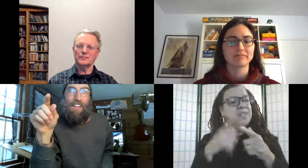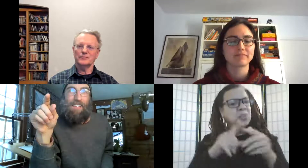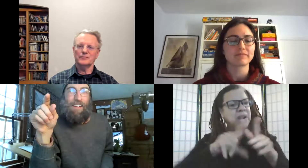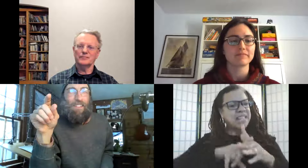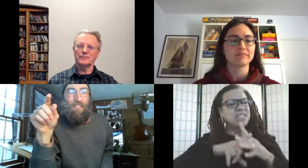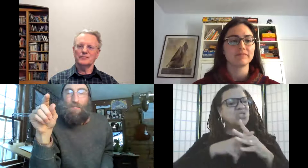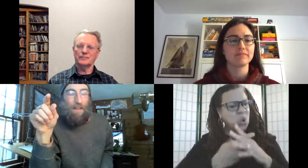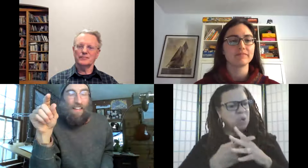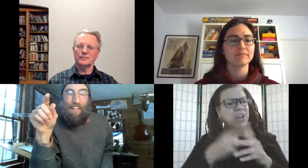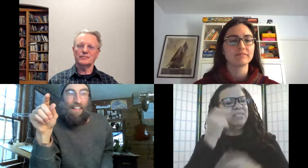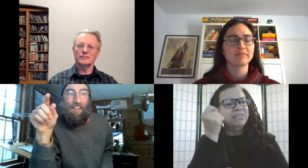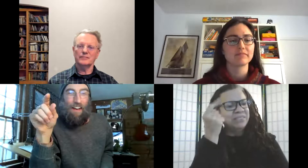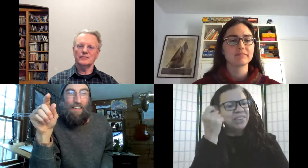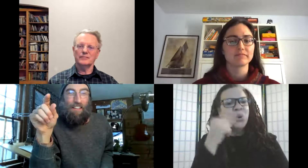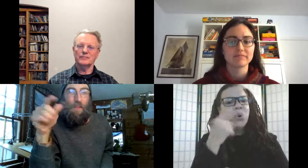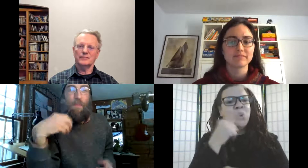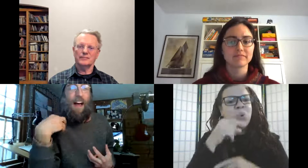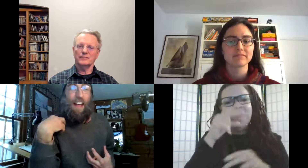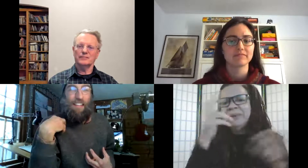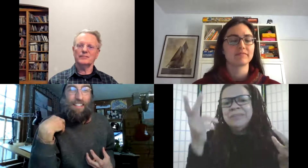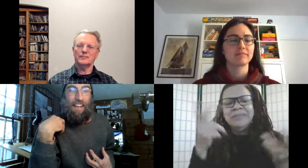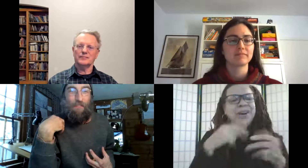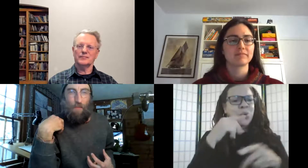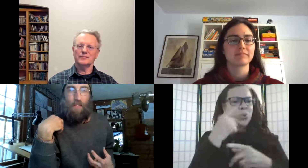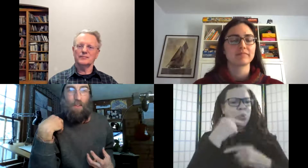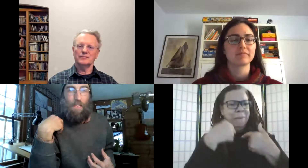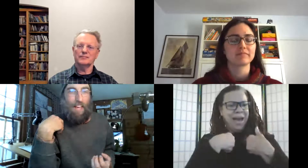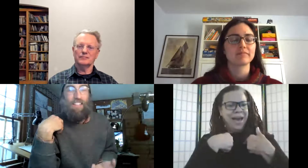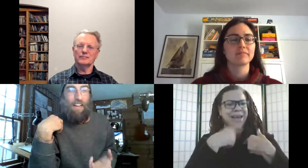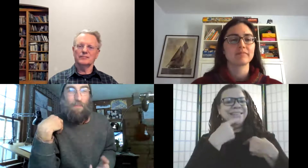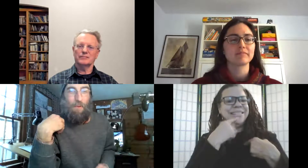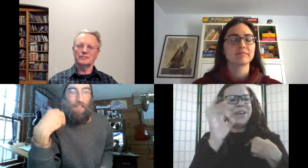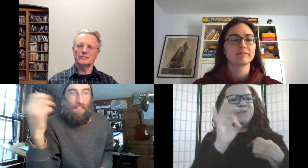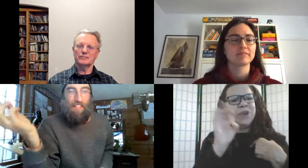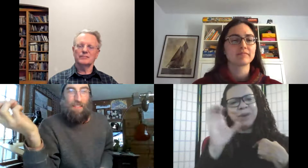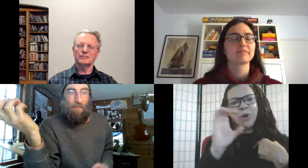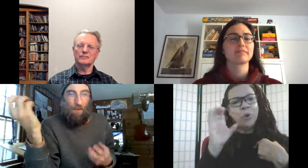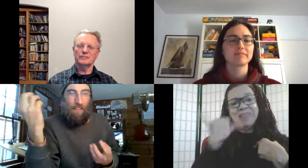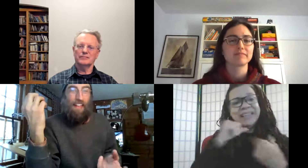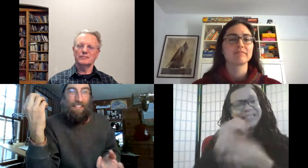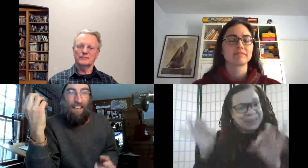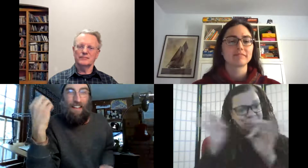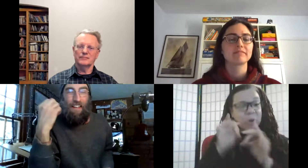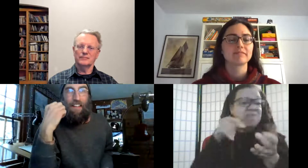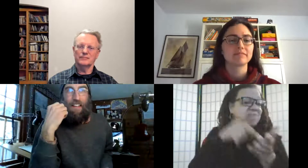Oh, who am I kidding? You know I-- Who am I to say Freeman Colby, that's not important, this is important, that's not.